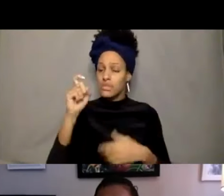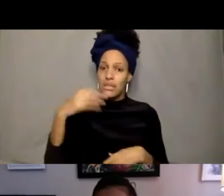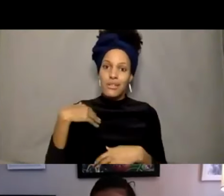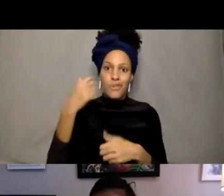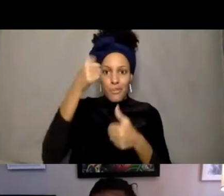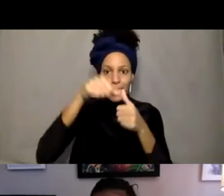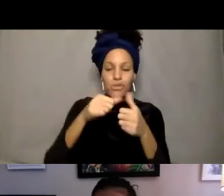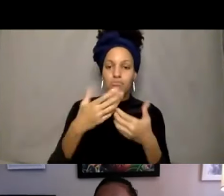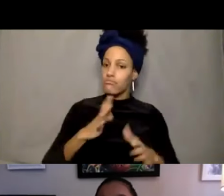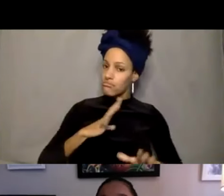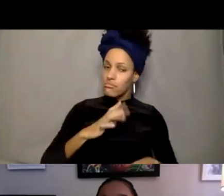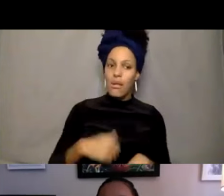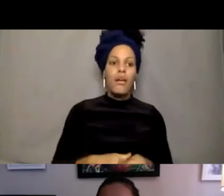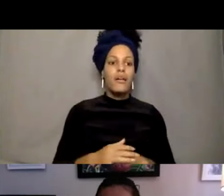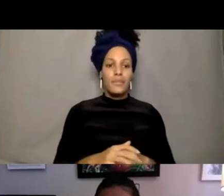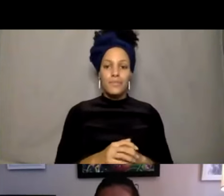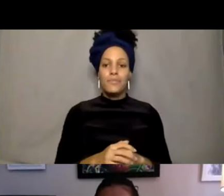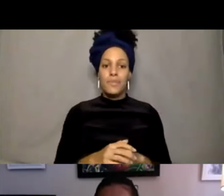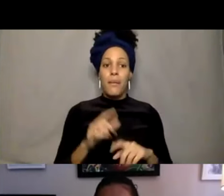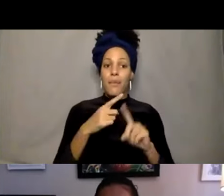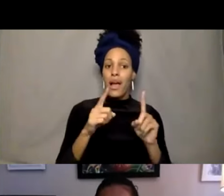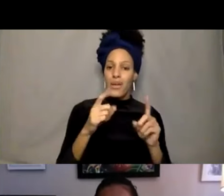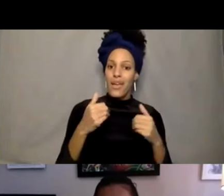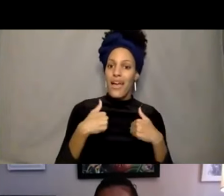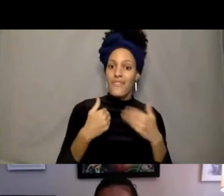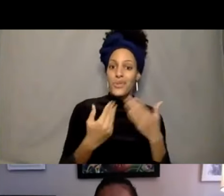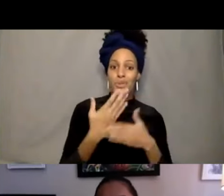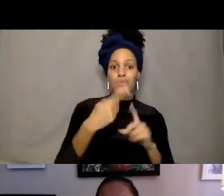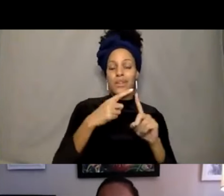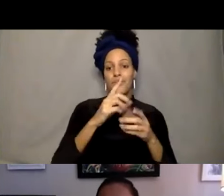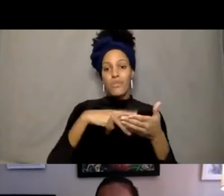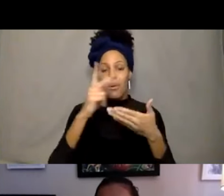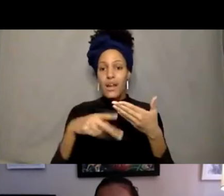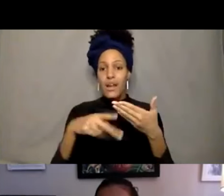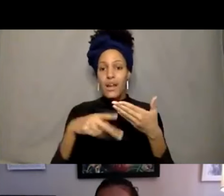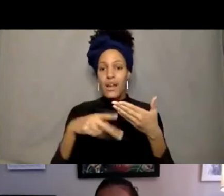Arts Impact for Groups is a brand new grant program at MRAC. So to do your best,